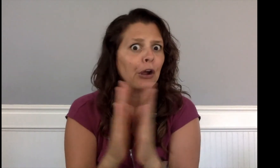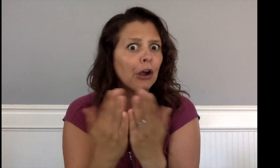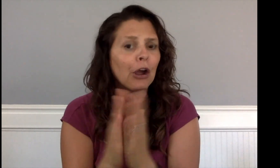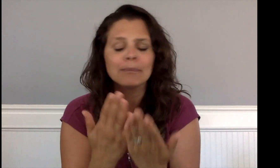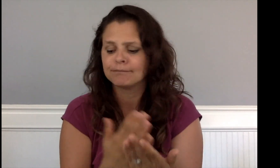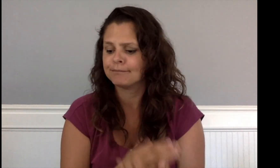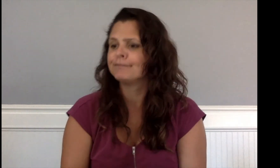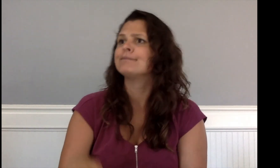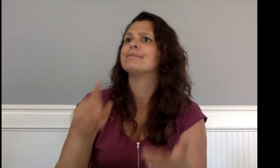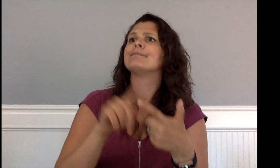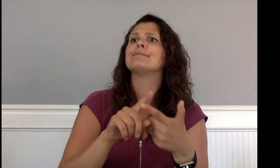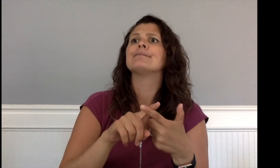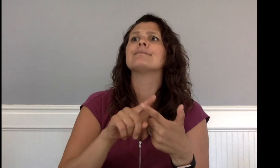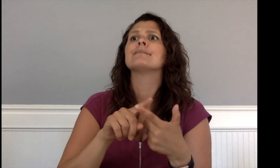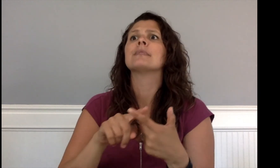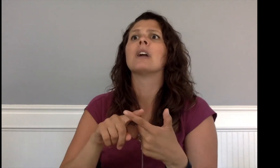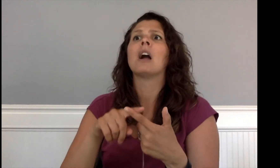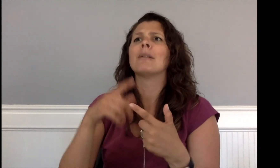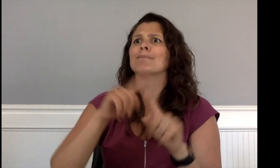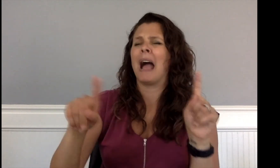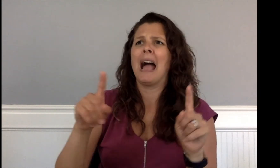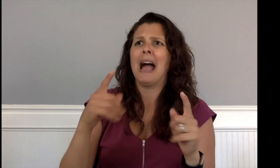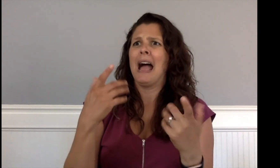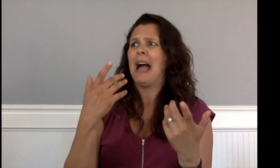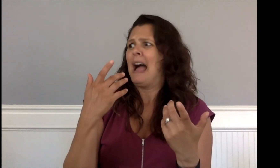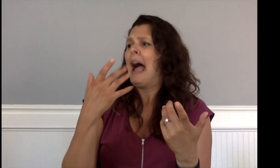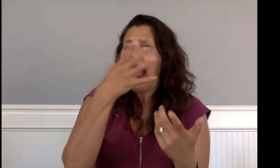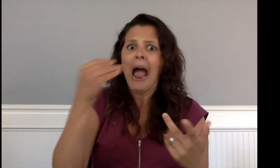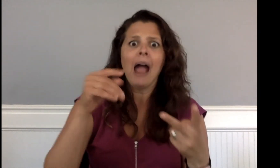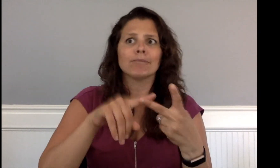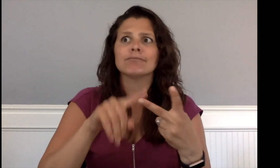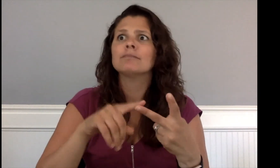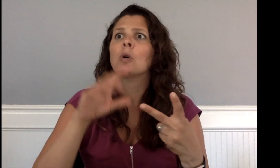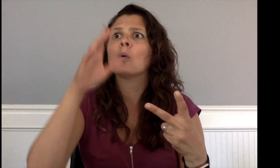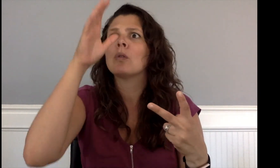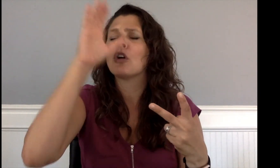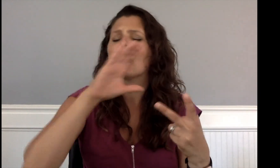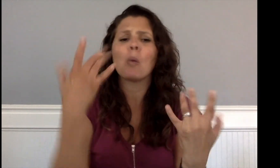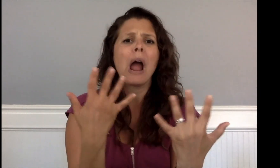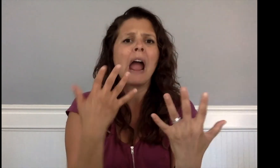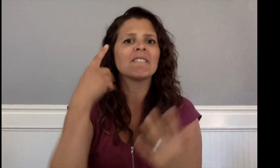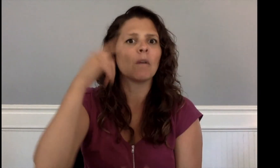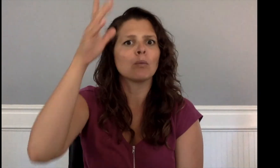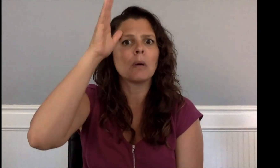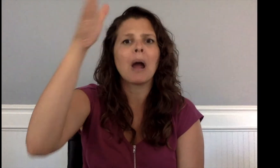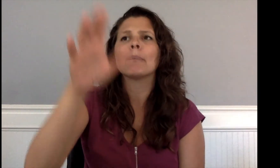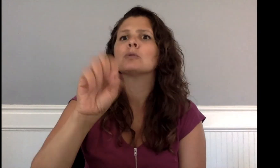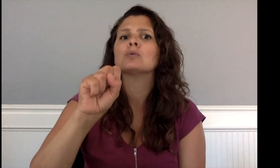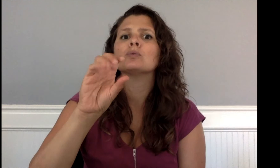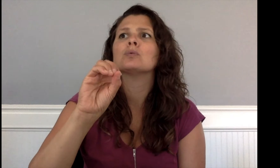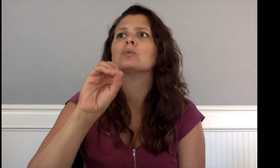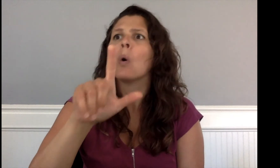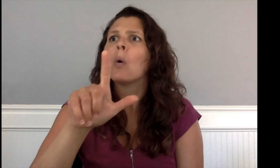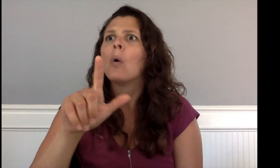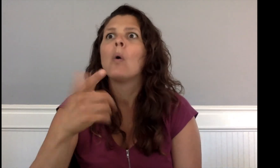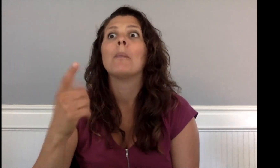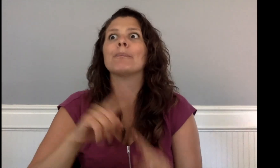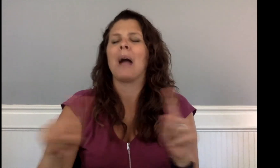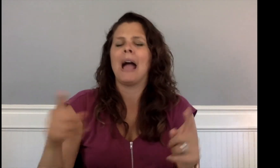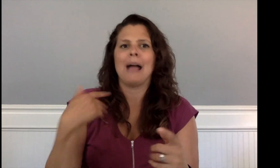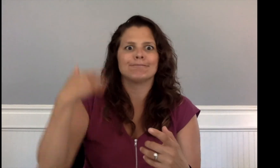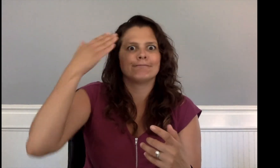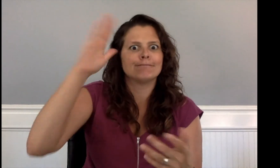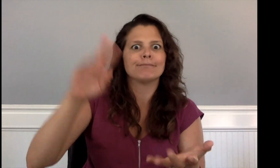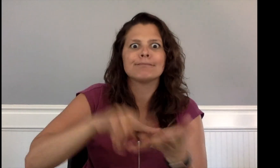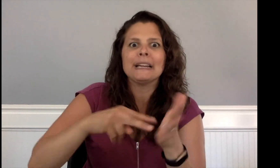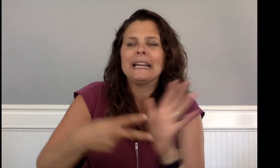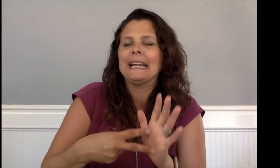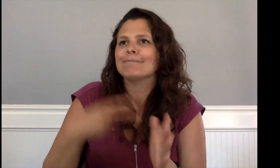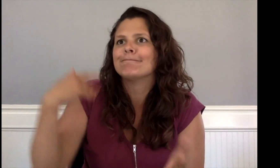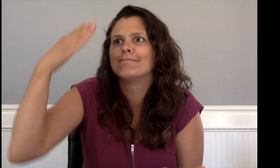book and waiting for Sol Castle," Grandma Tickler said.